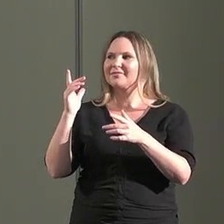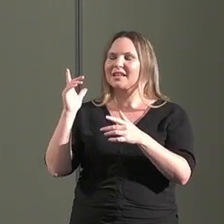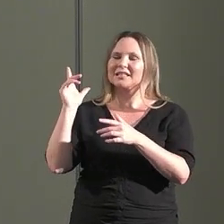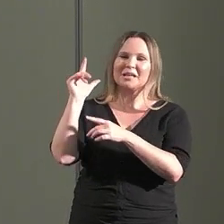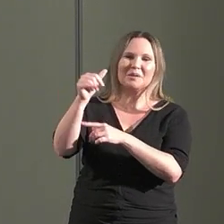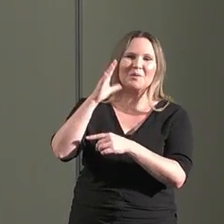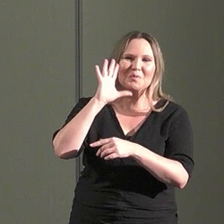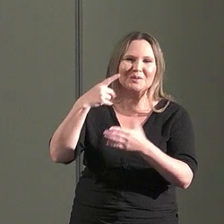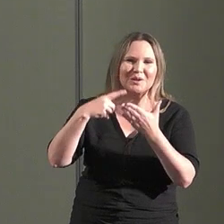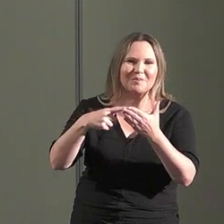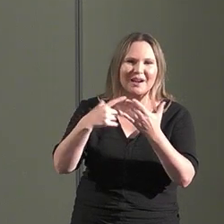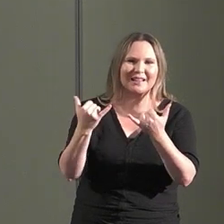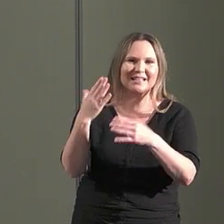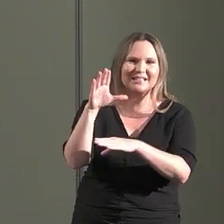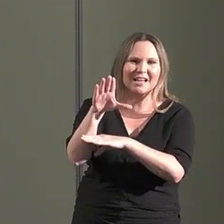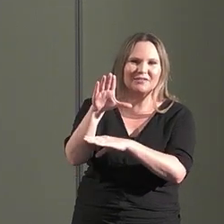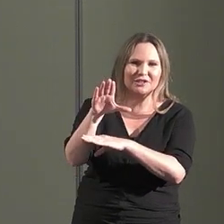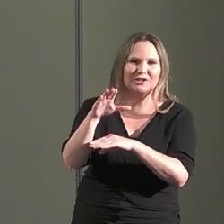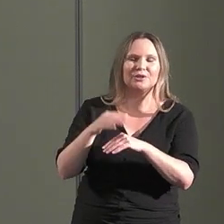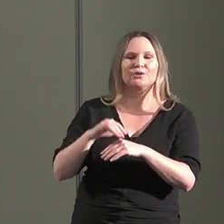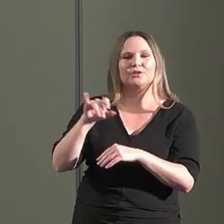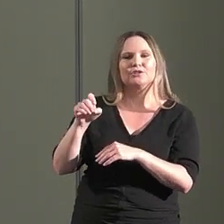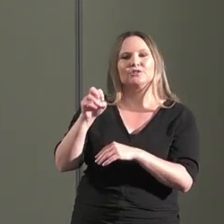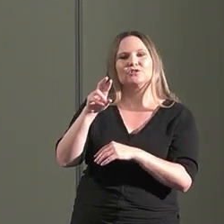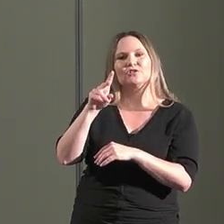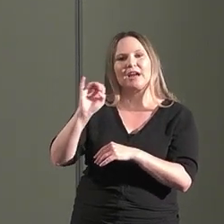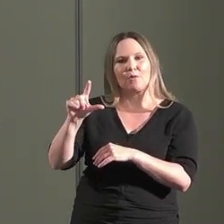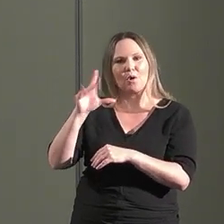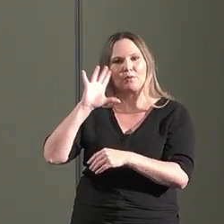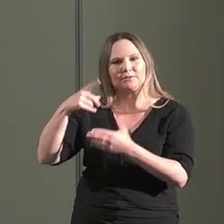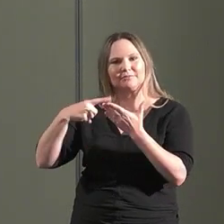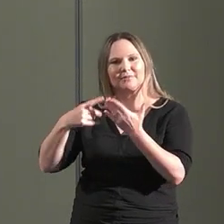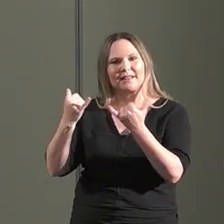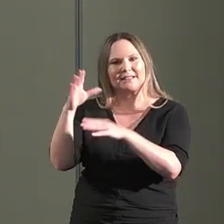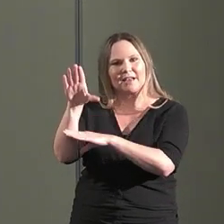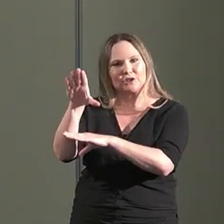And maybe we could talk about it on the panel this afternoon.